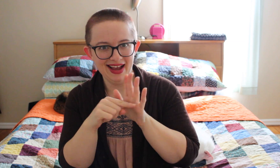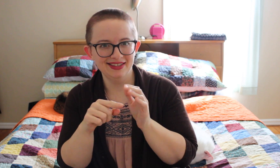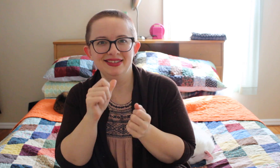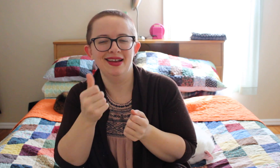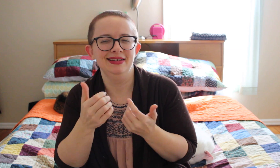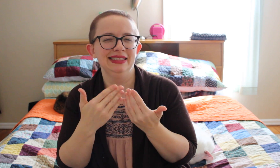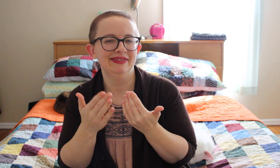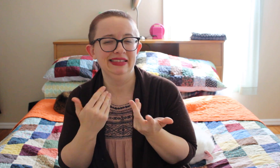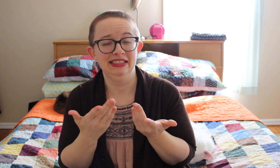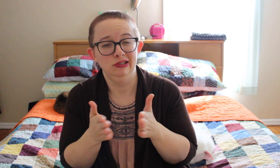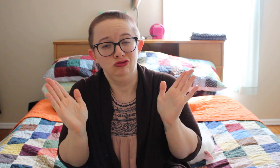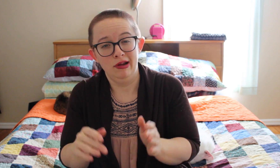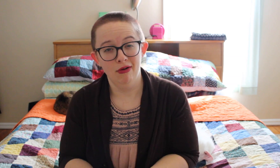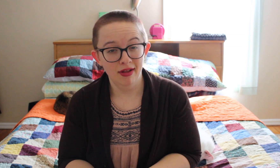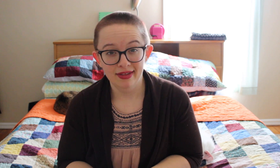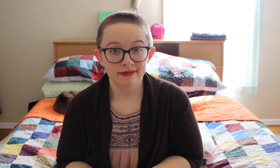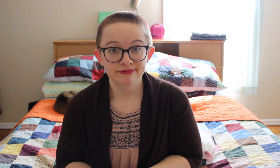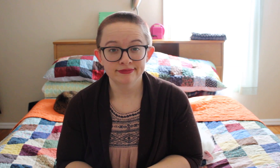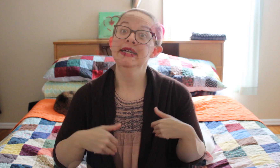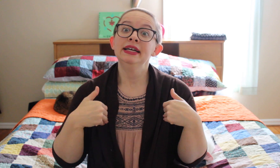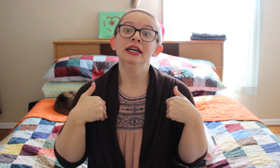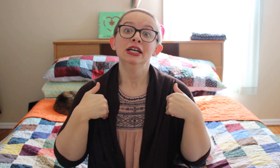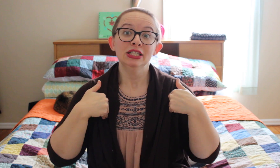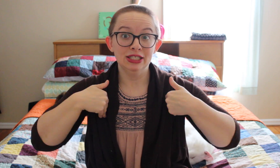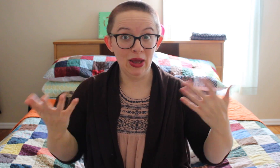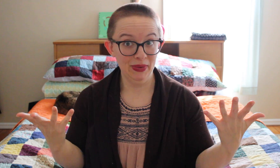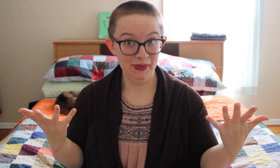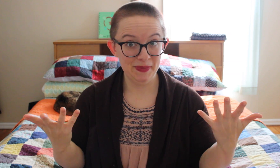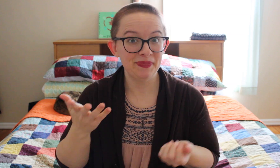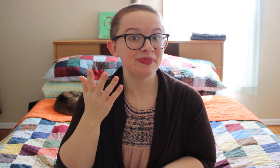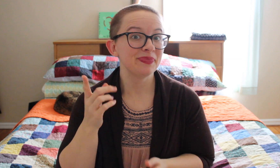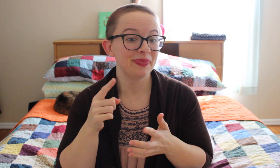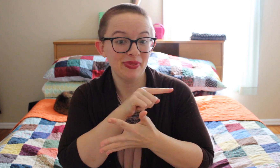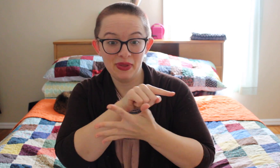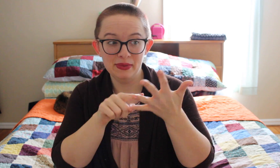So that's kind of another con. It's just not convenient in general. So...